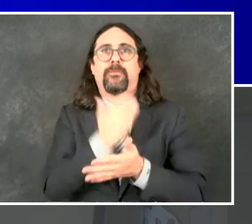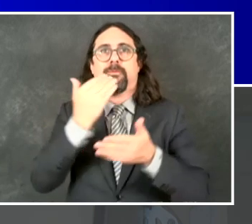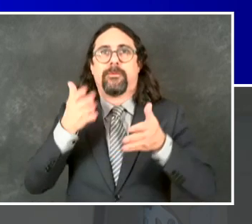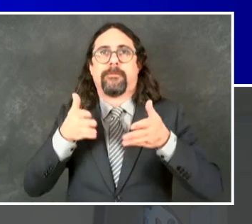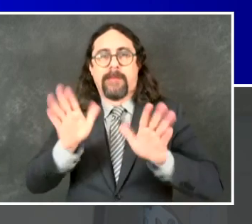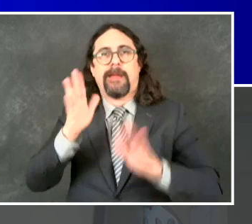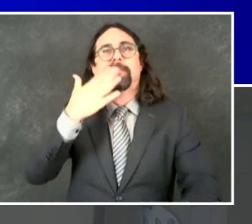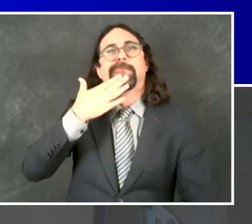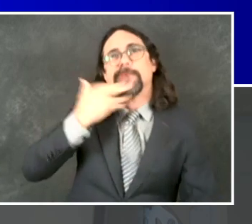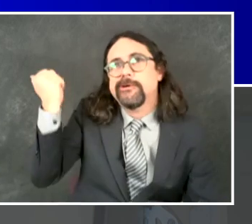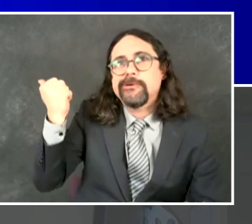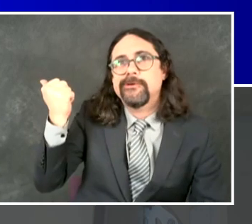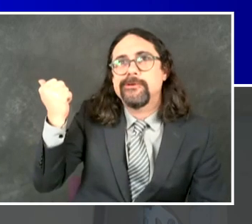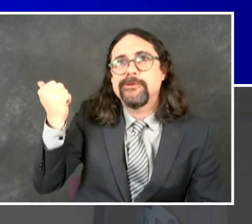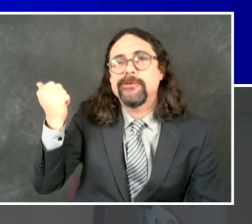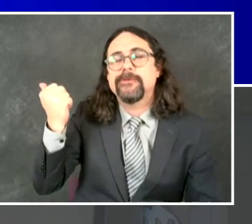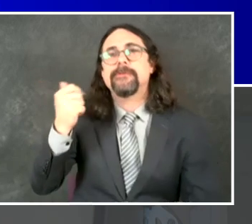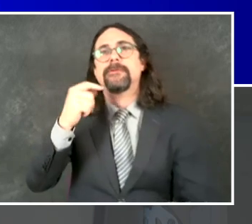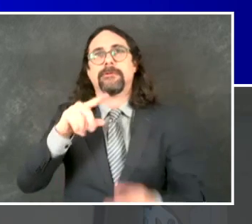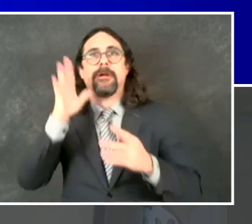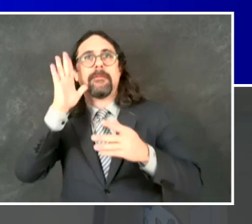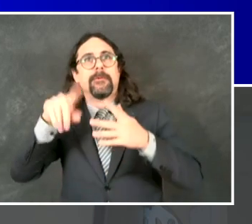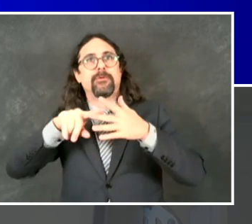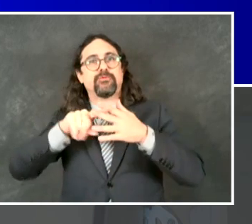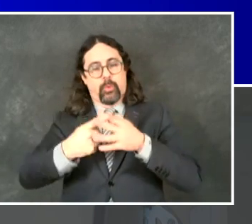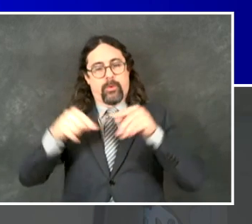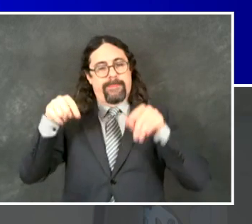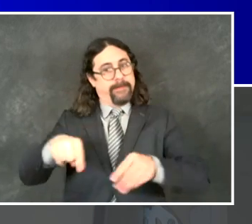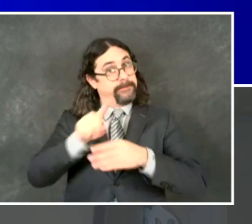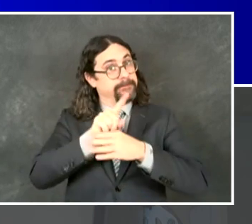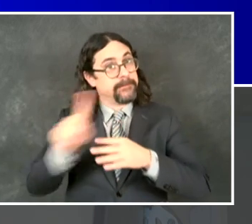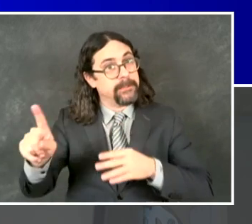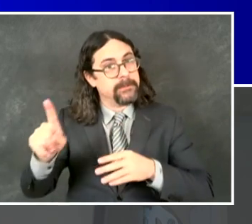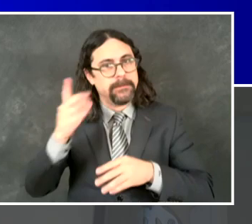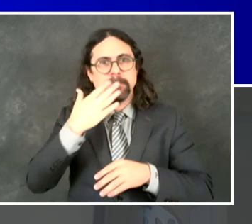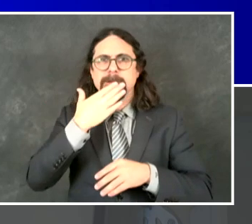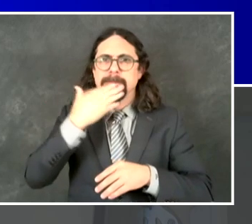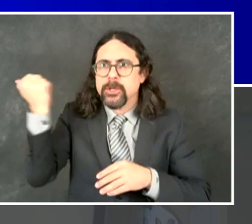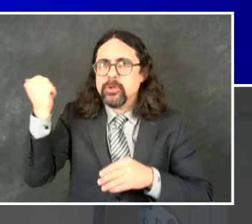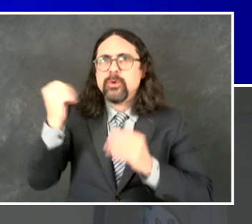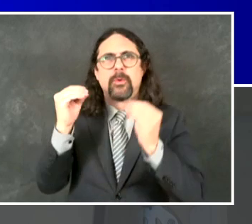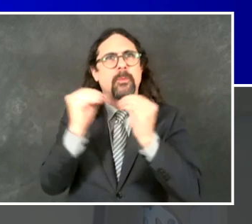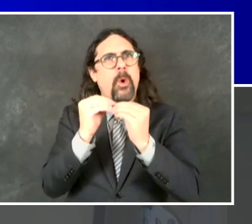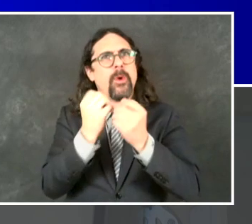THAT THIS WEEK AT OUR HEALTH AND HOSPTIALLI CNICS RIGHT HERE IN NEW